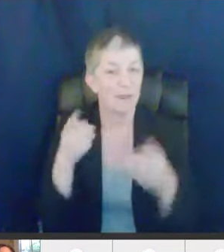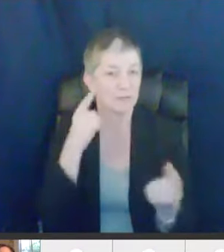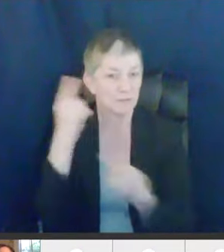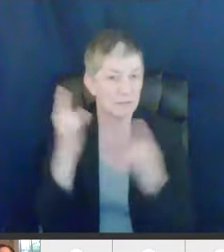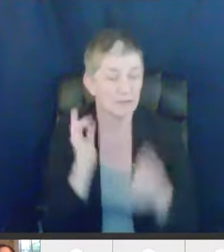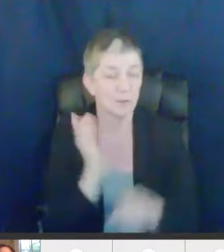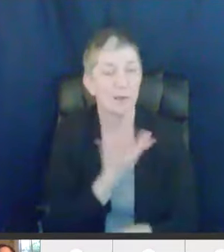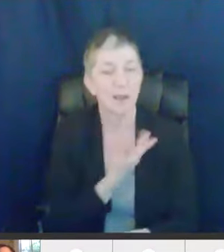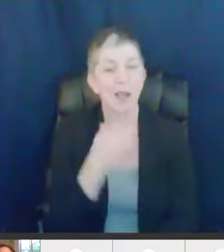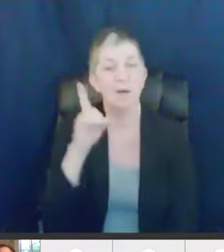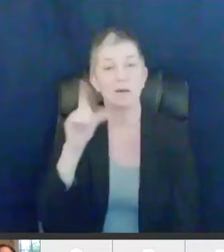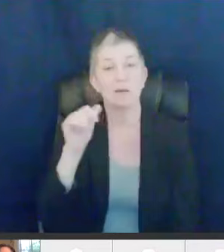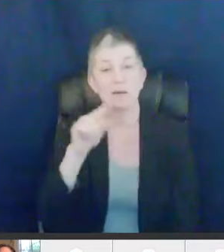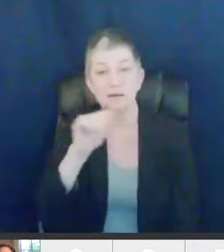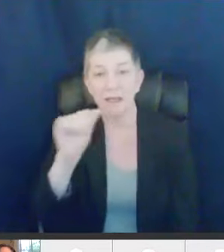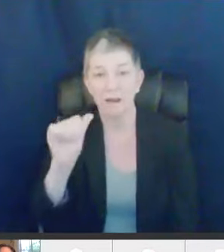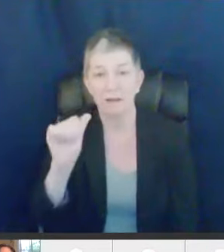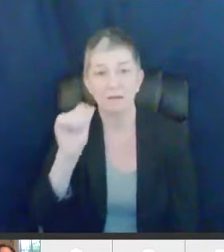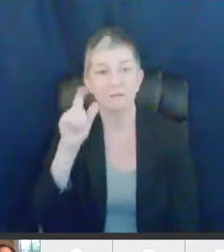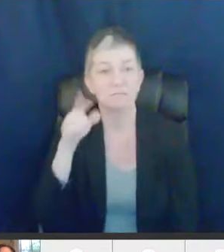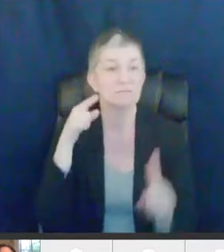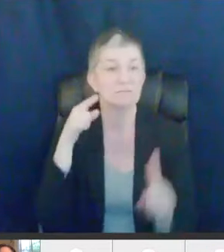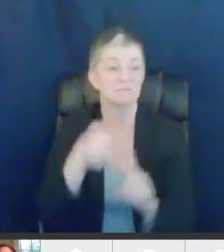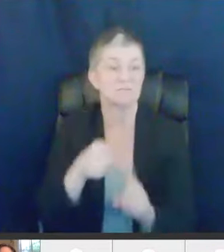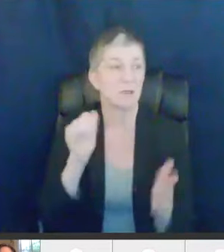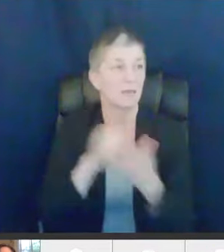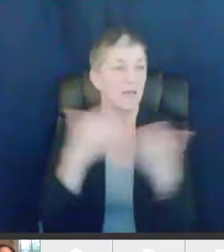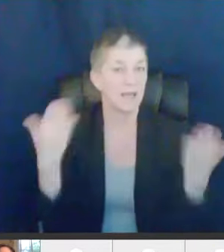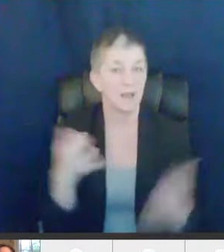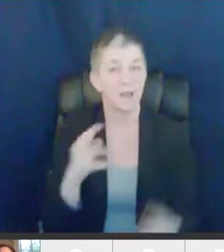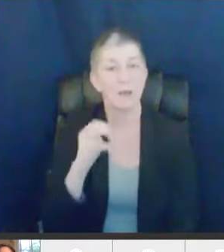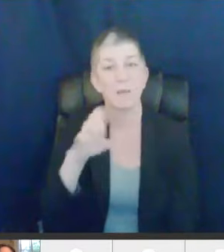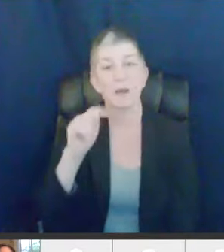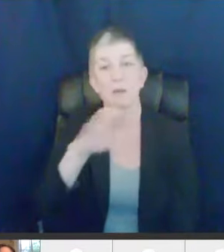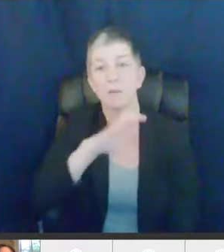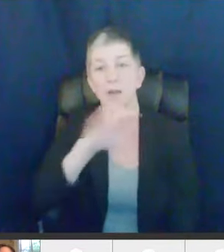a particularly given that here in Montgomery County we have 70 licensed